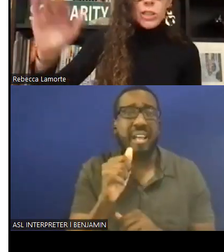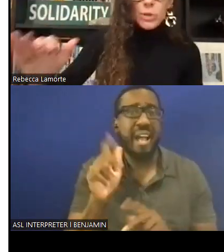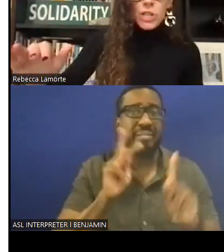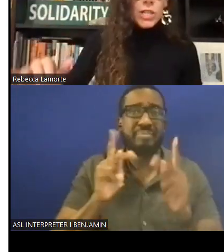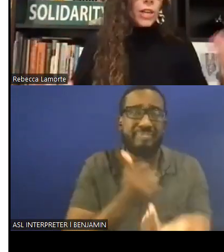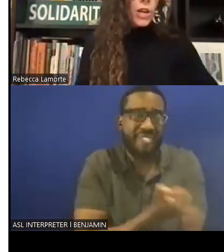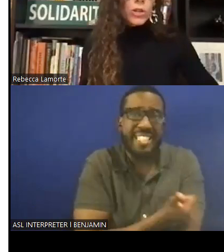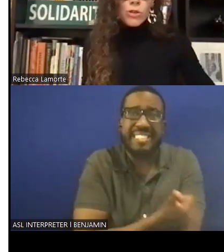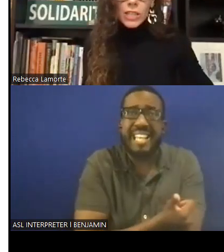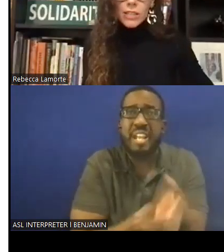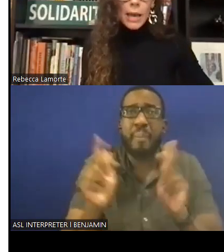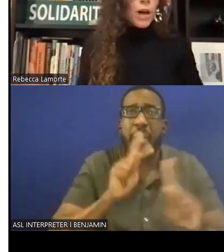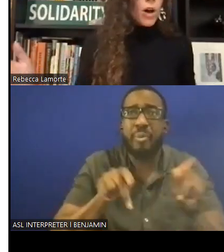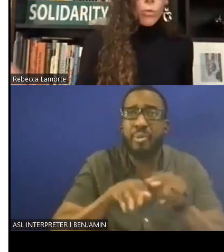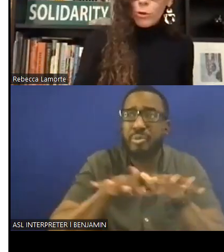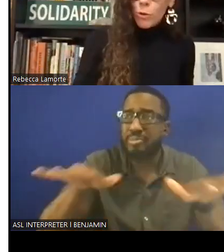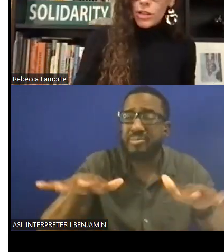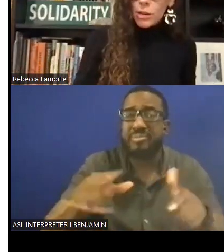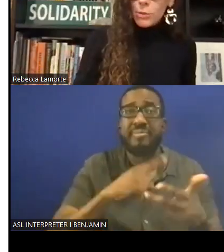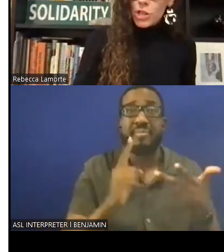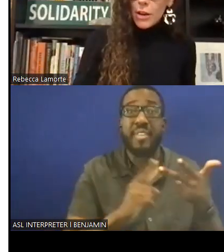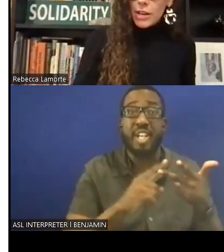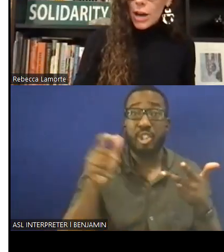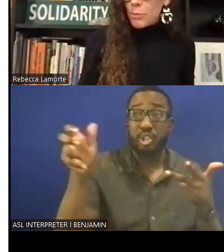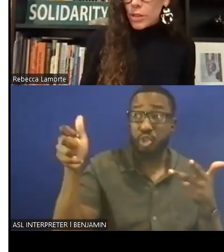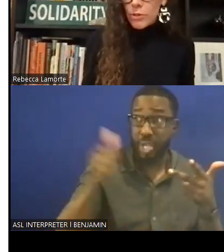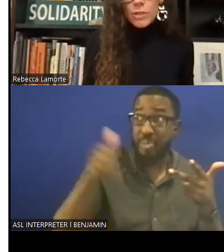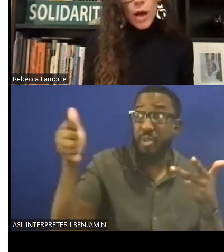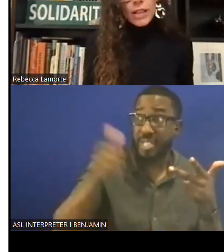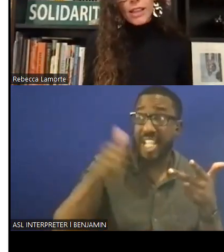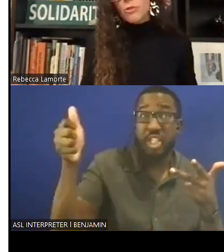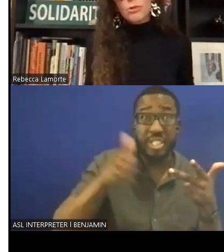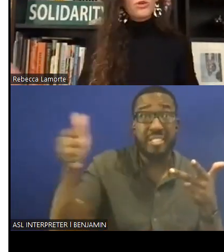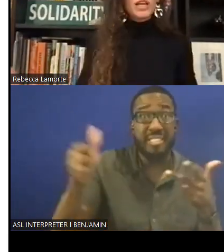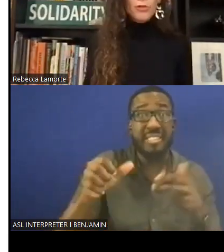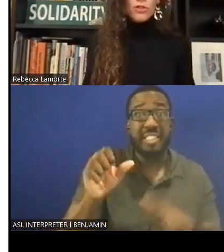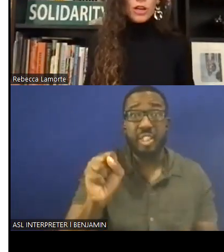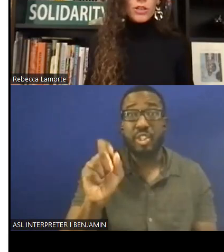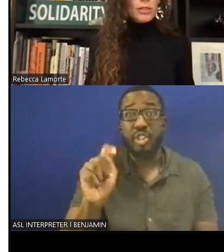Transportation, streetscape. Before someone shouted out, I believe it was Molly, that if we're doing infrastructure,